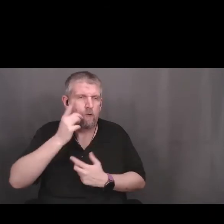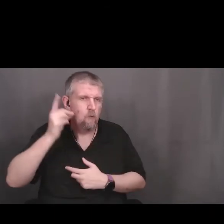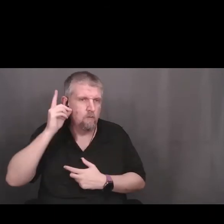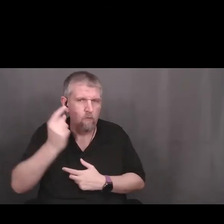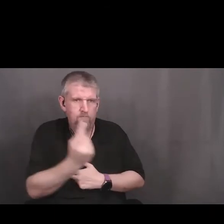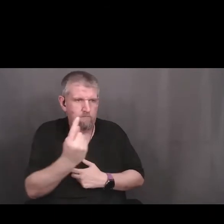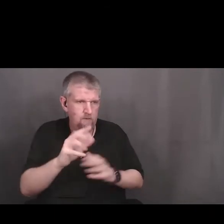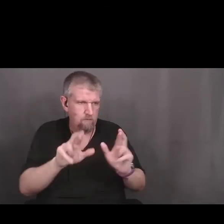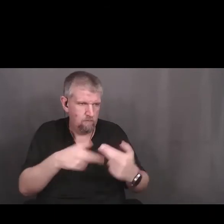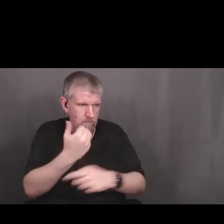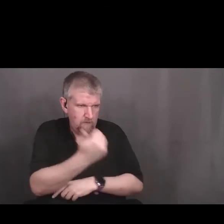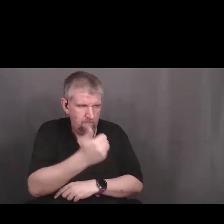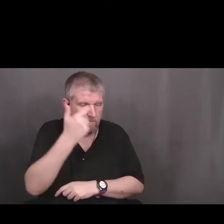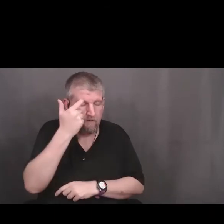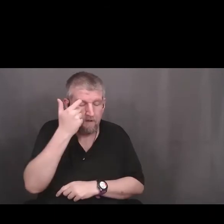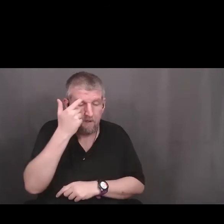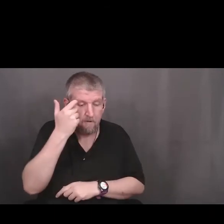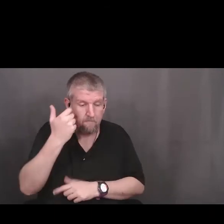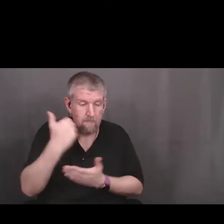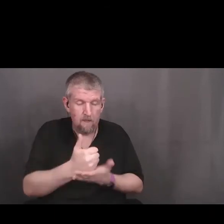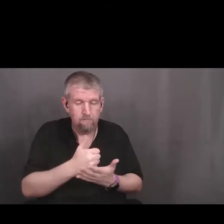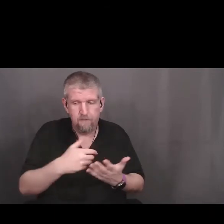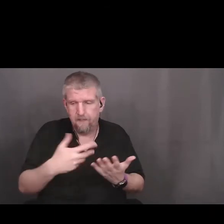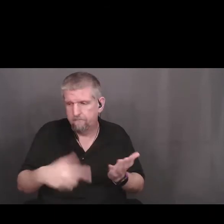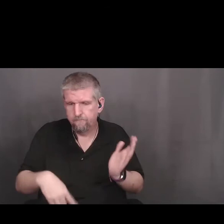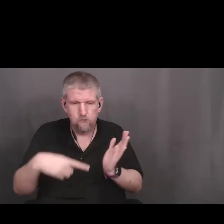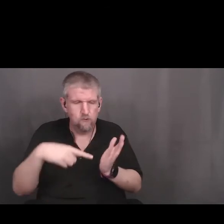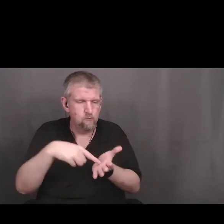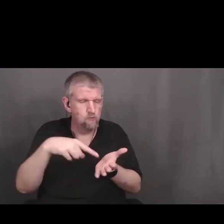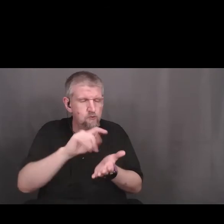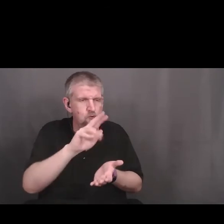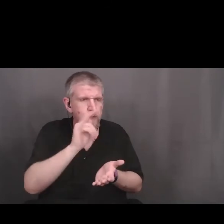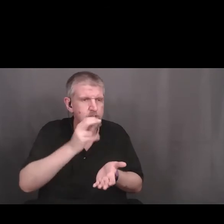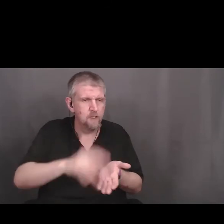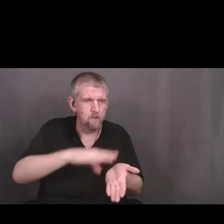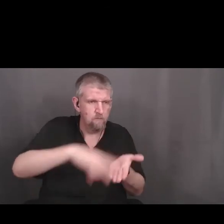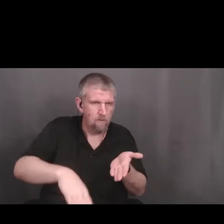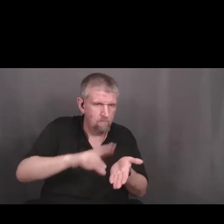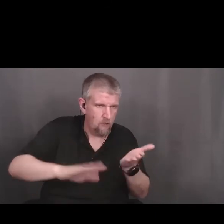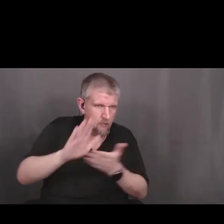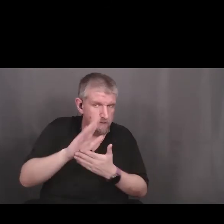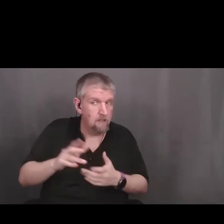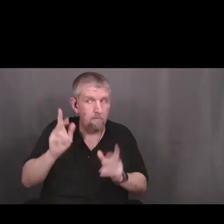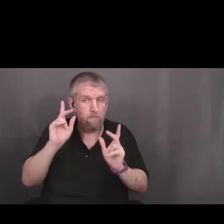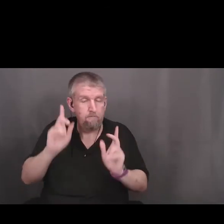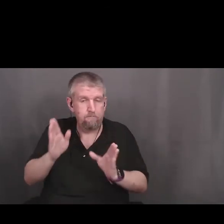We can help provide resources for receiving tuition waivers, for example, people who are deaf may be eligible